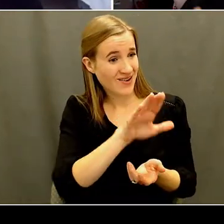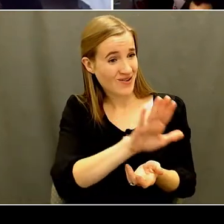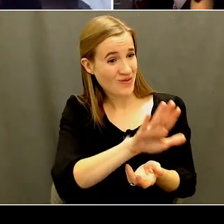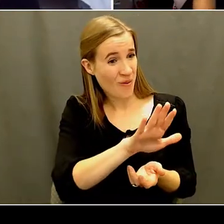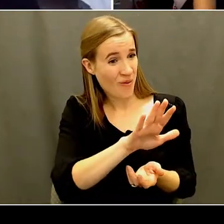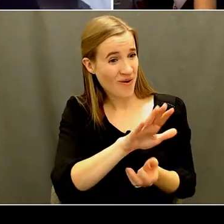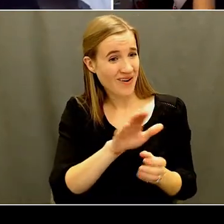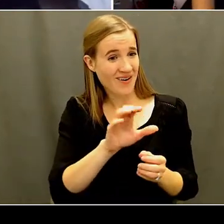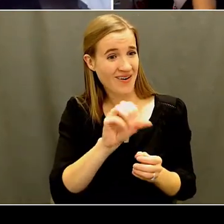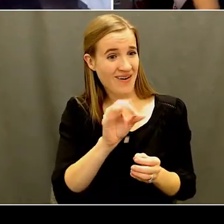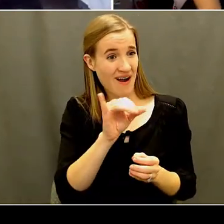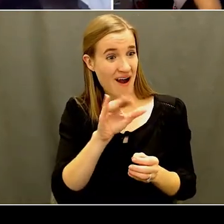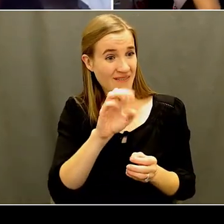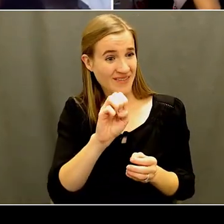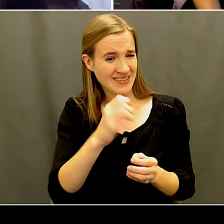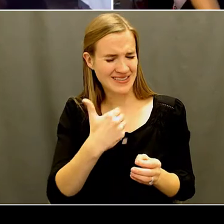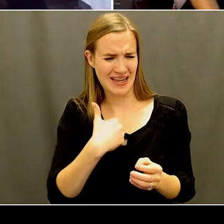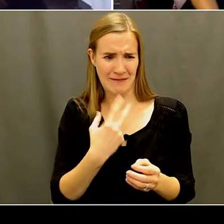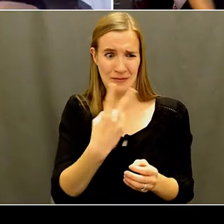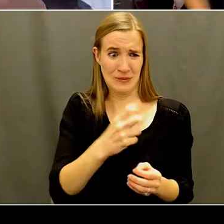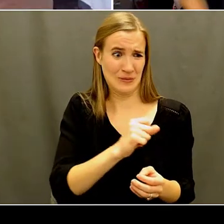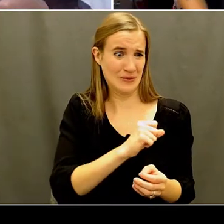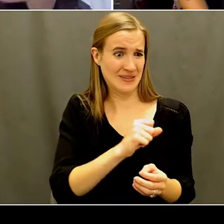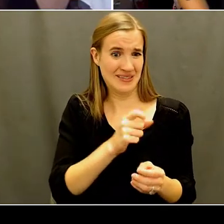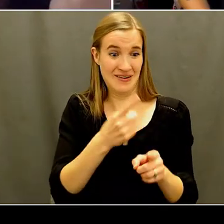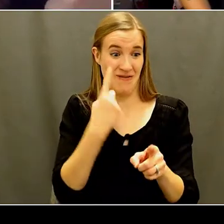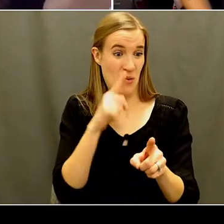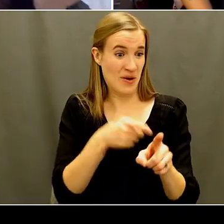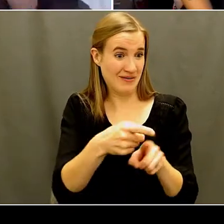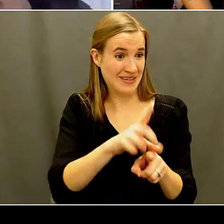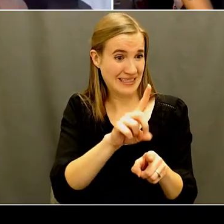him, he asked me these questions, he said, Maria, disability is incredibly